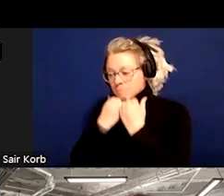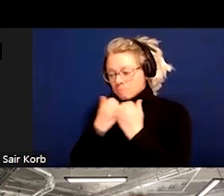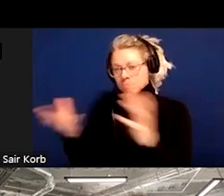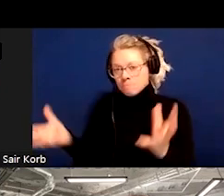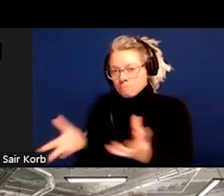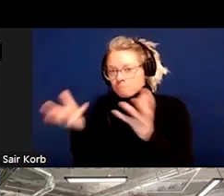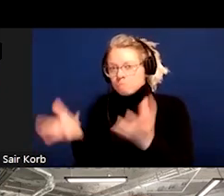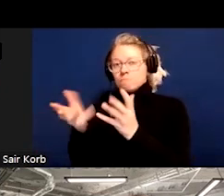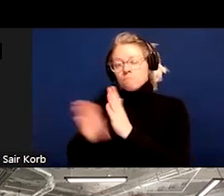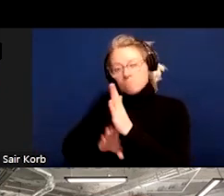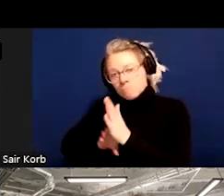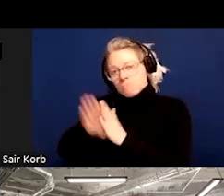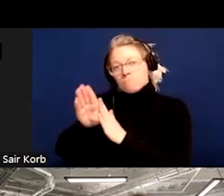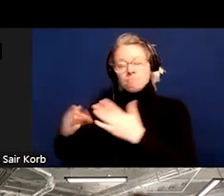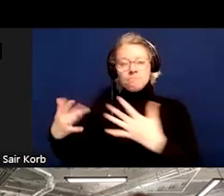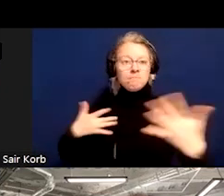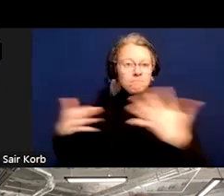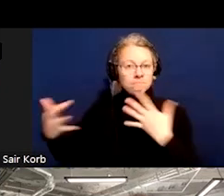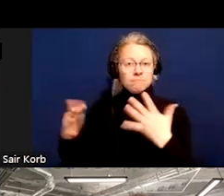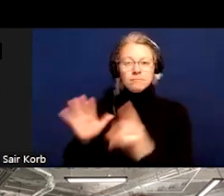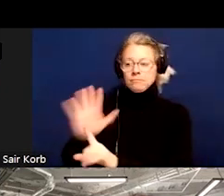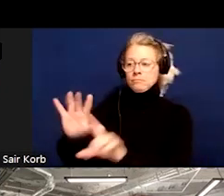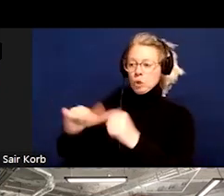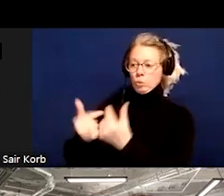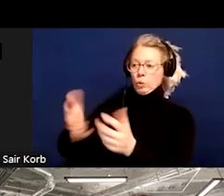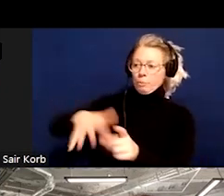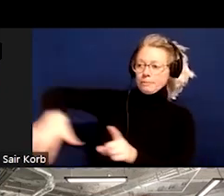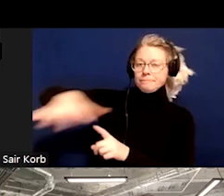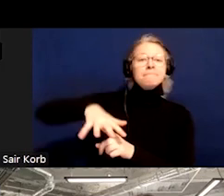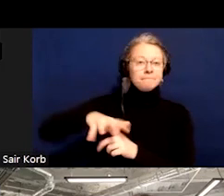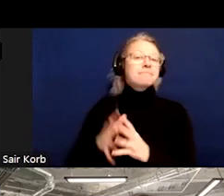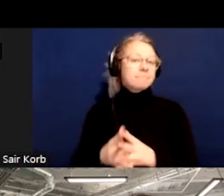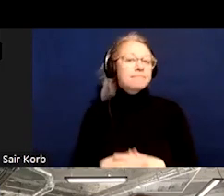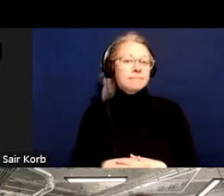increasing the wellness and vibrancy of that keystone species like we are seeing with the